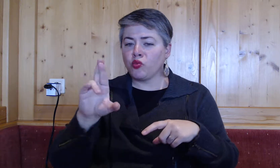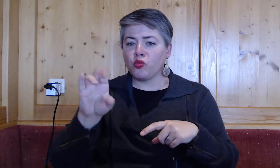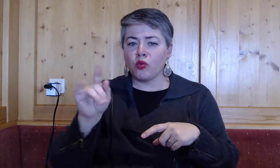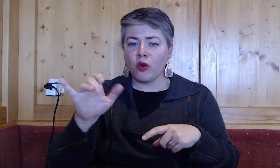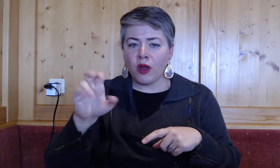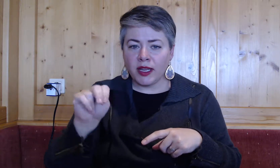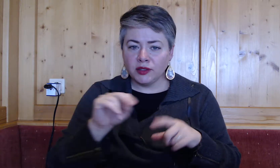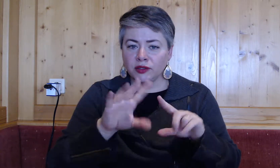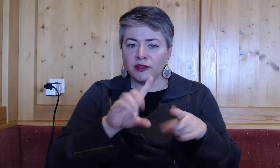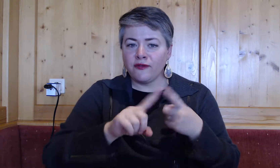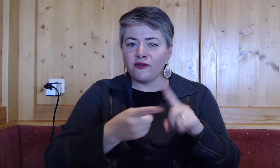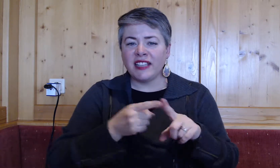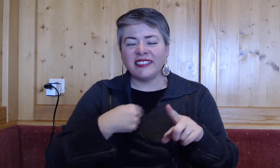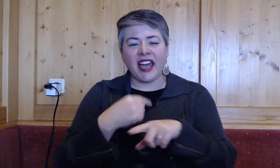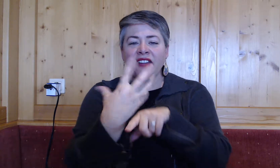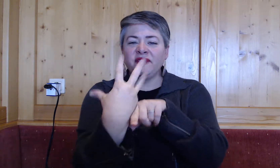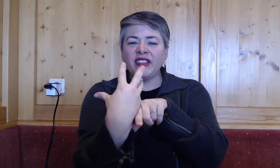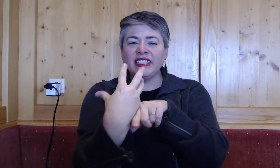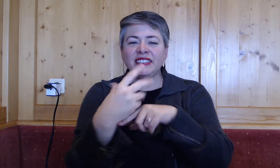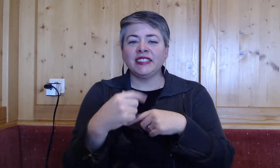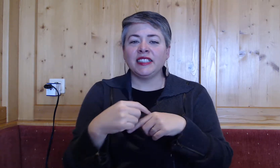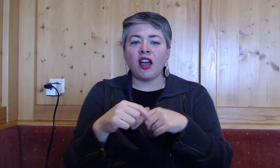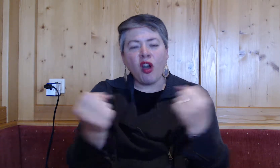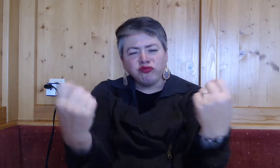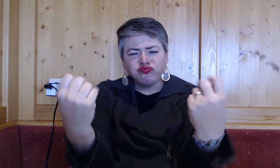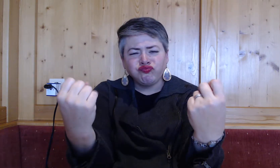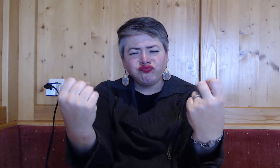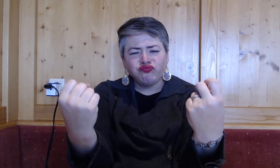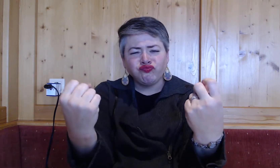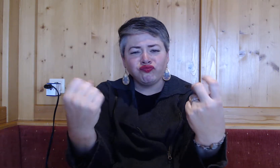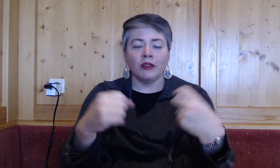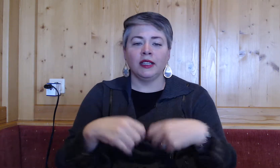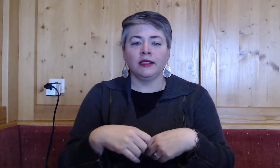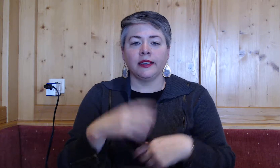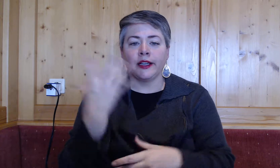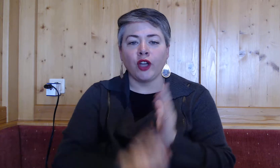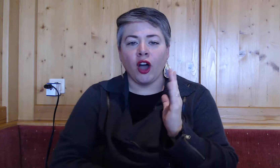and Croatian friends, I made a cooking video and